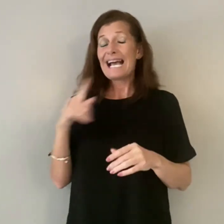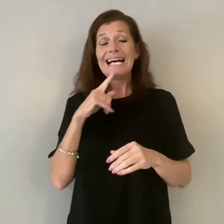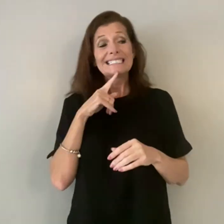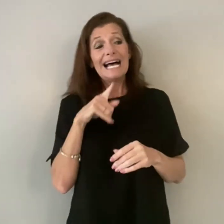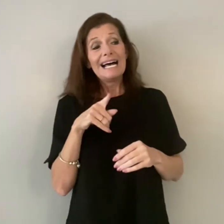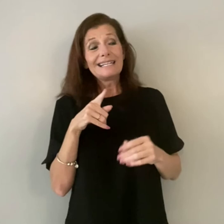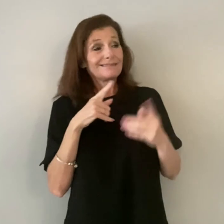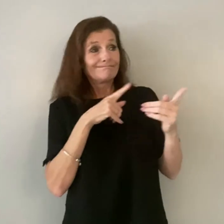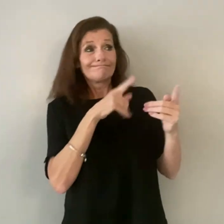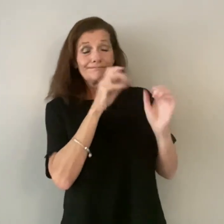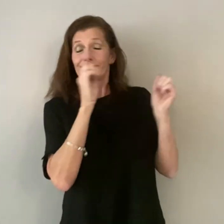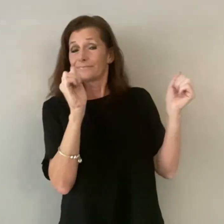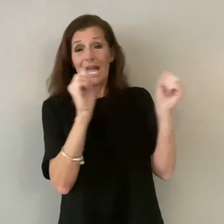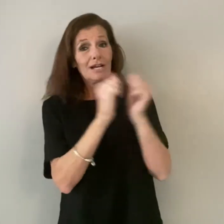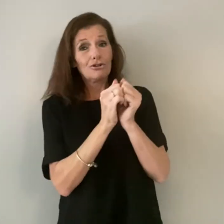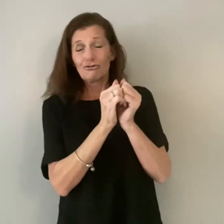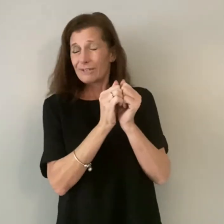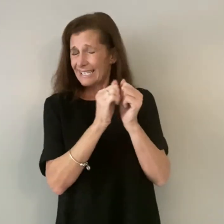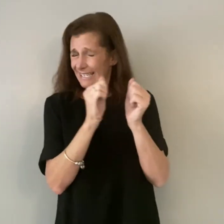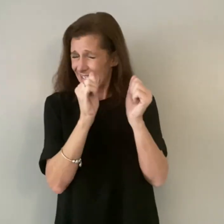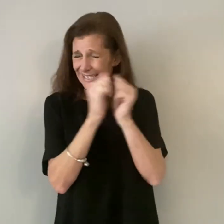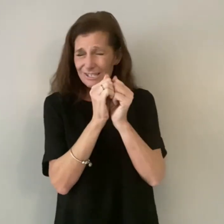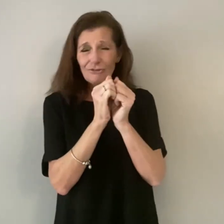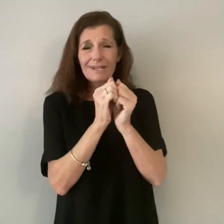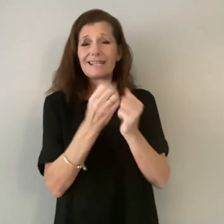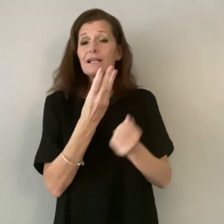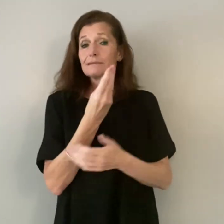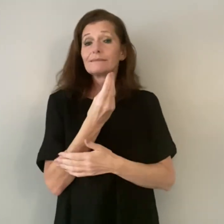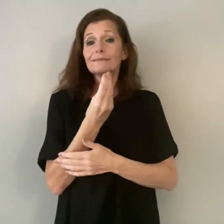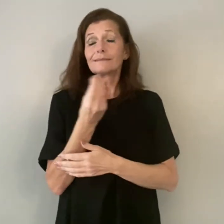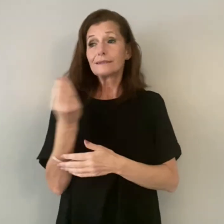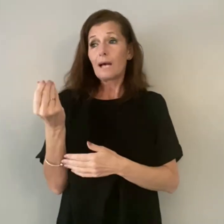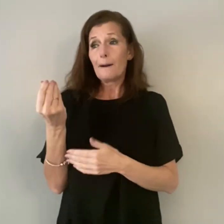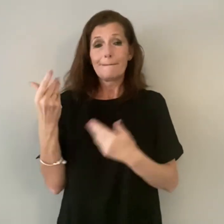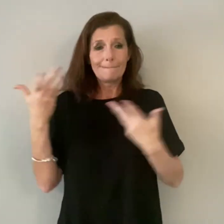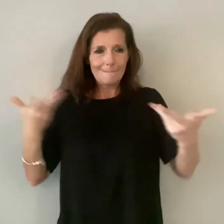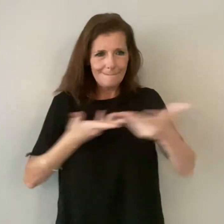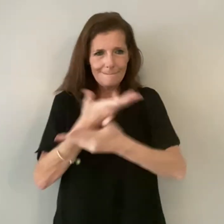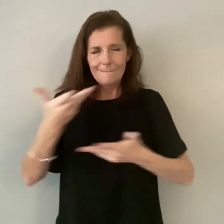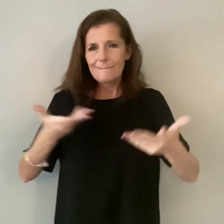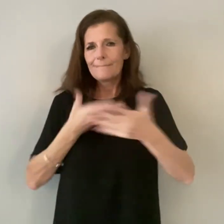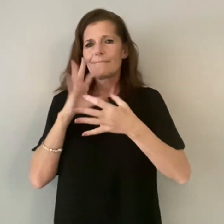Yeah, I would say exactly that. I think some of the things that we've already discussed